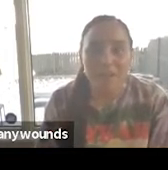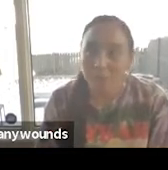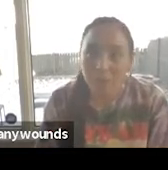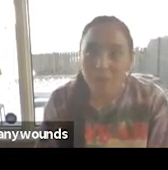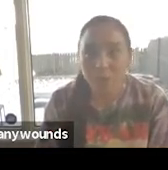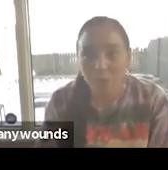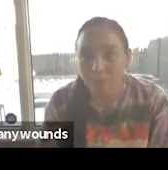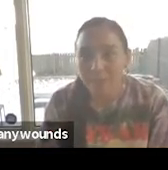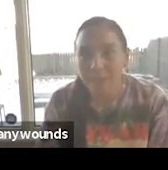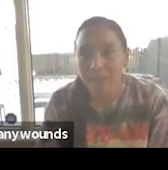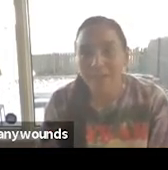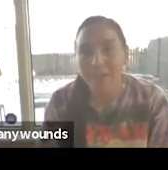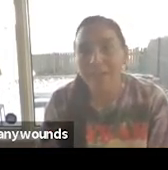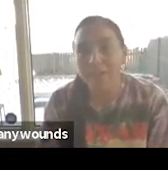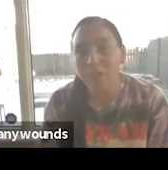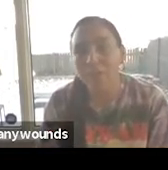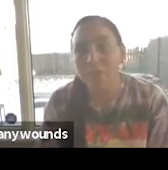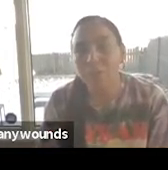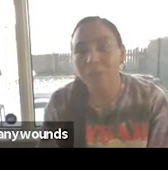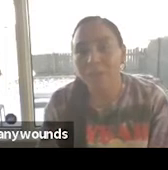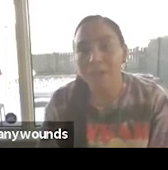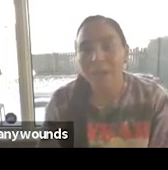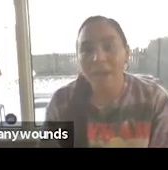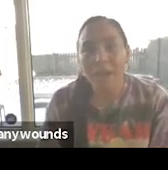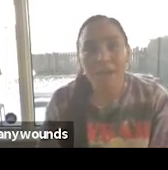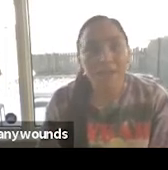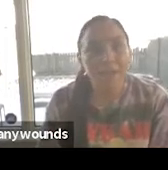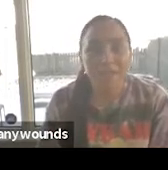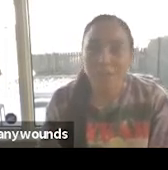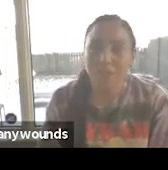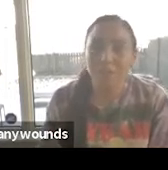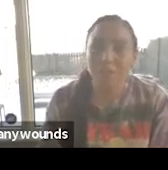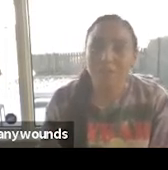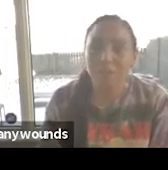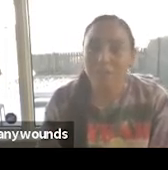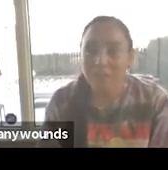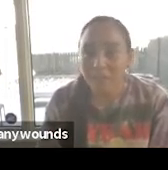jumped on and joined the meetings and just sort of contributed as an Indigenous woman from Tsuut'ina